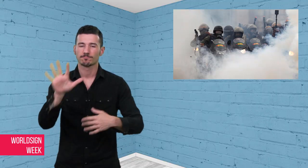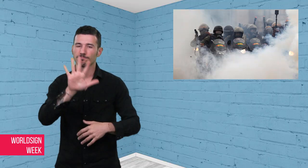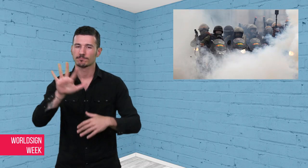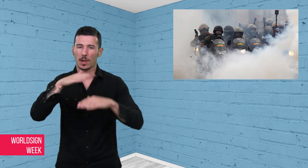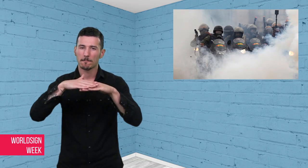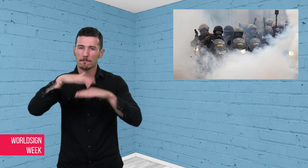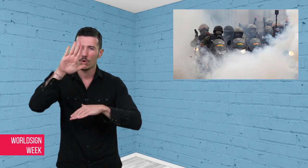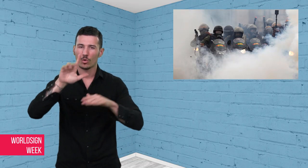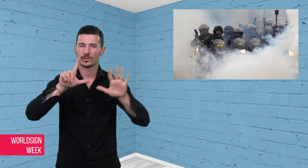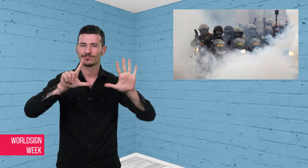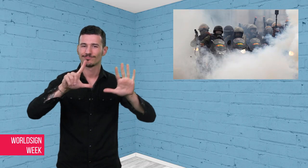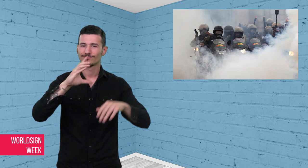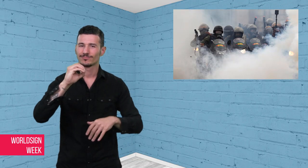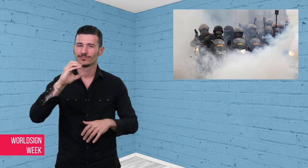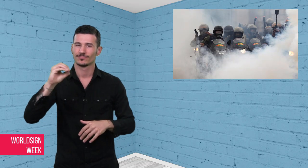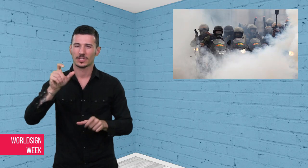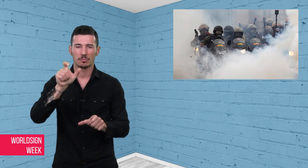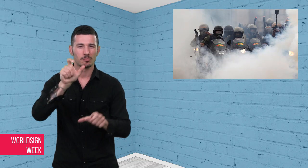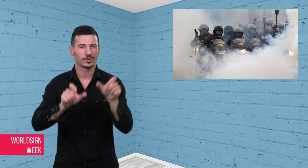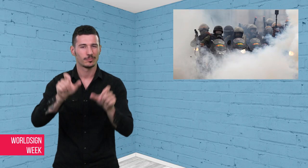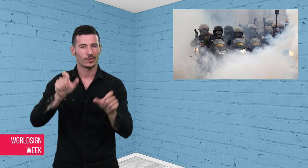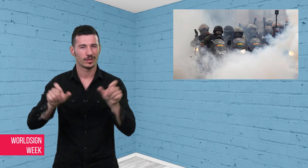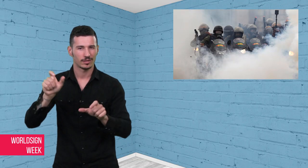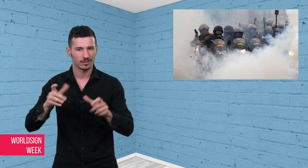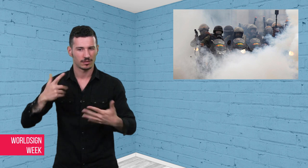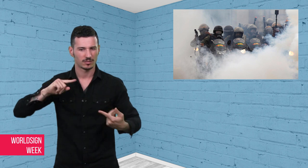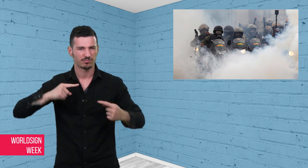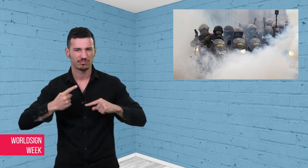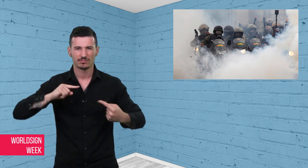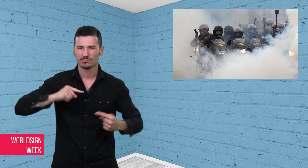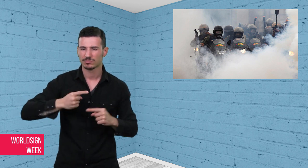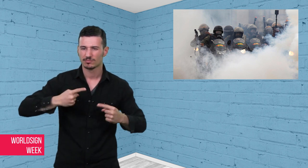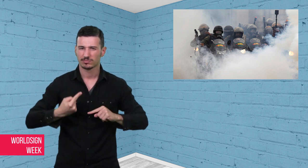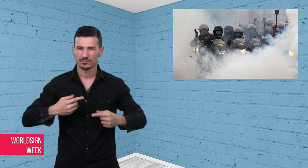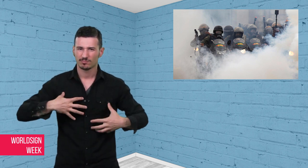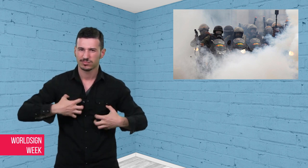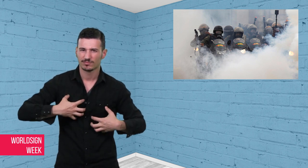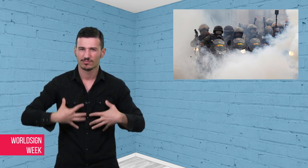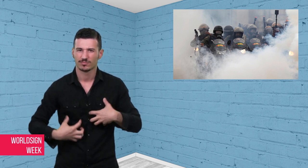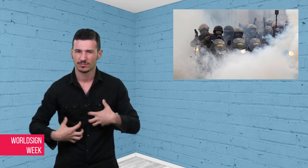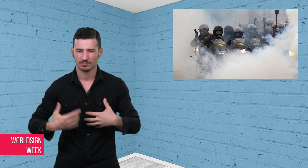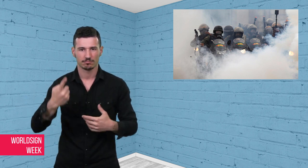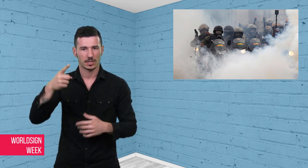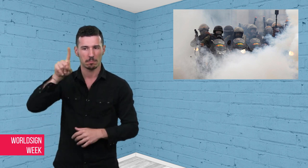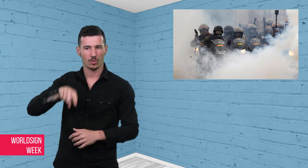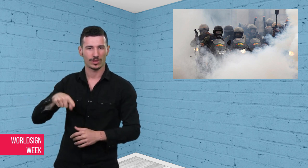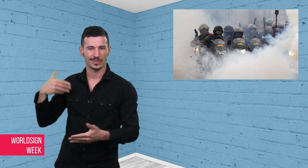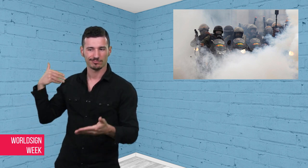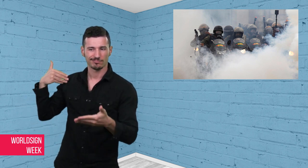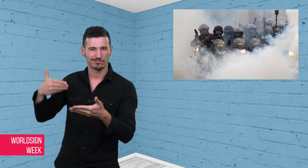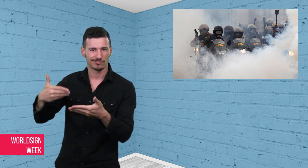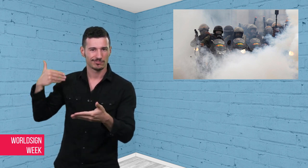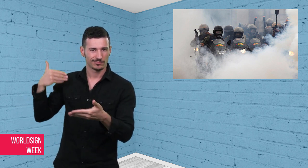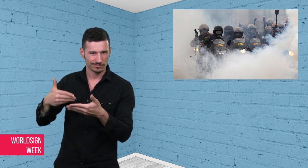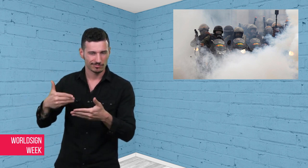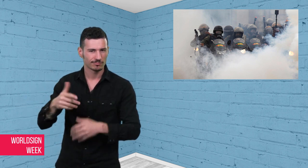Over 700 people were injured the past month for facing police as political